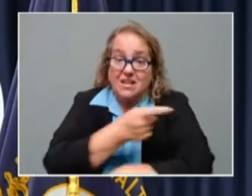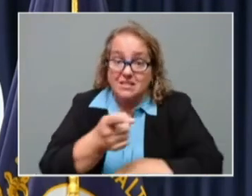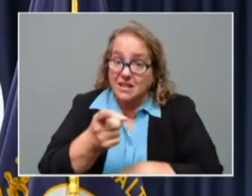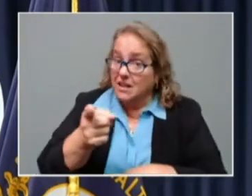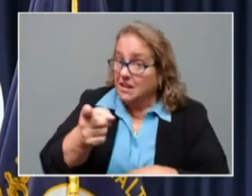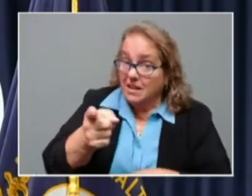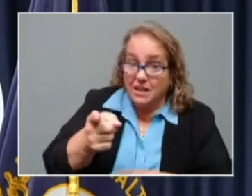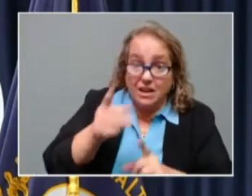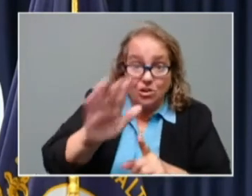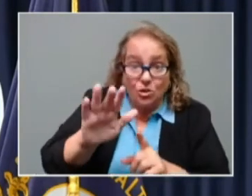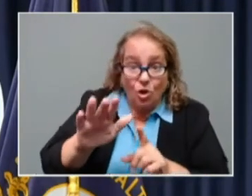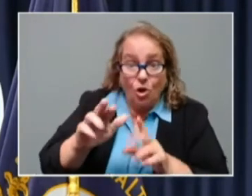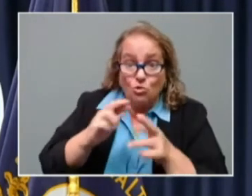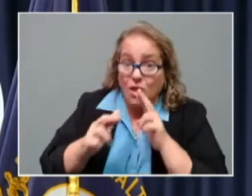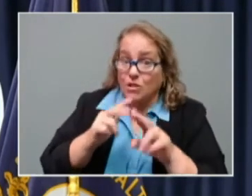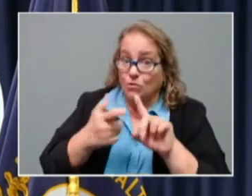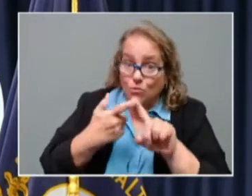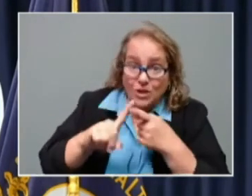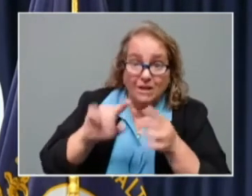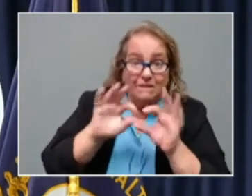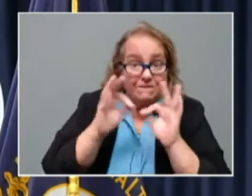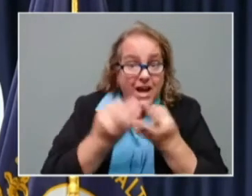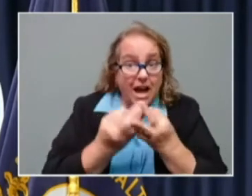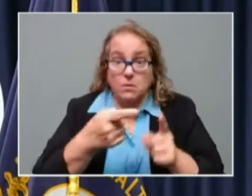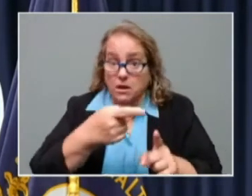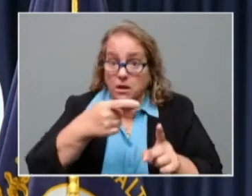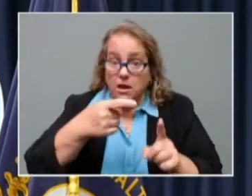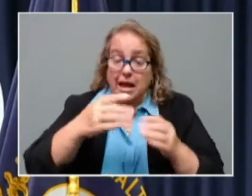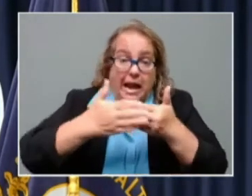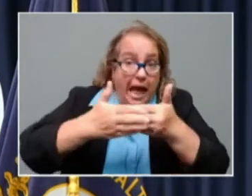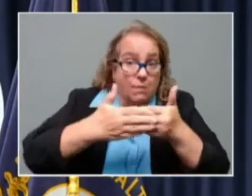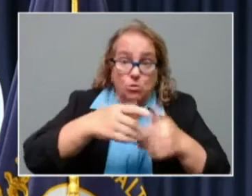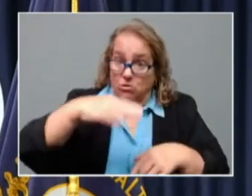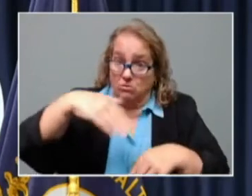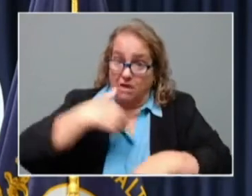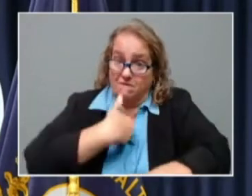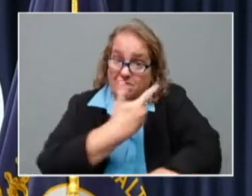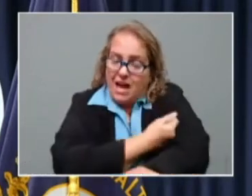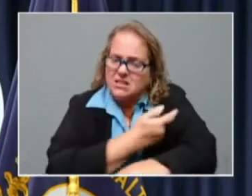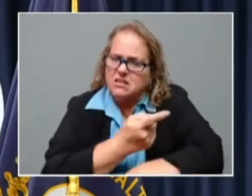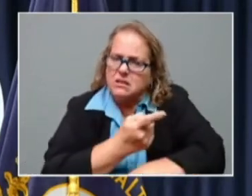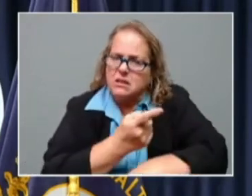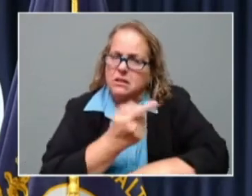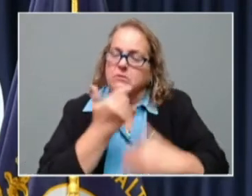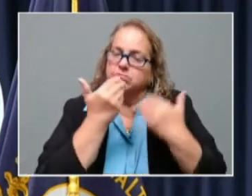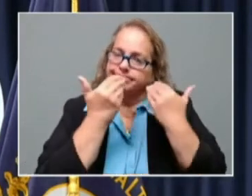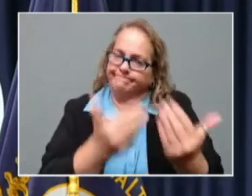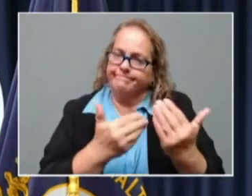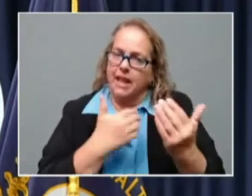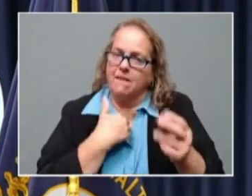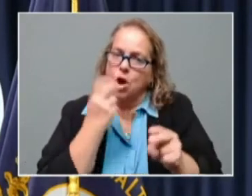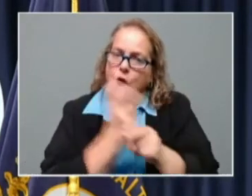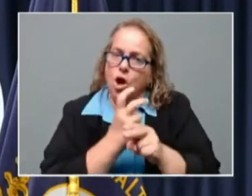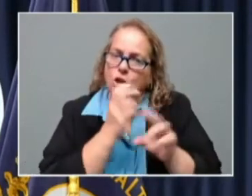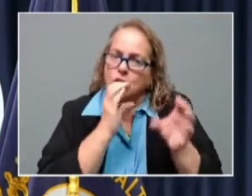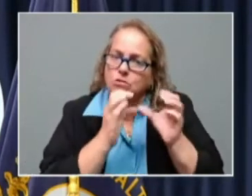what we are seeing work. And it's honestly partly because of the risk, right? That you are having that conversation because you love the